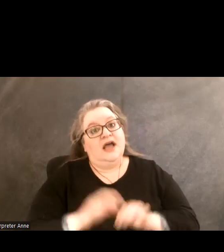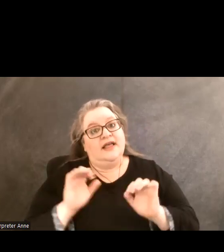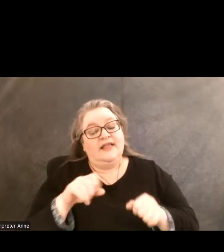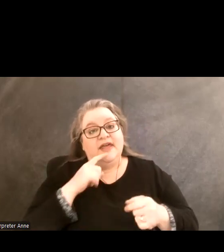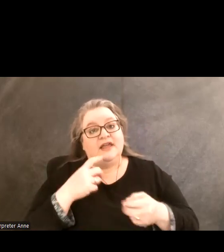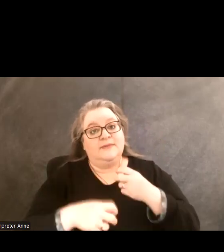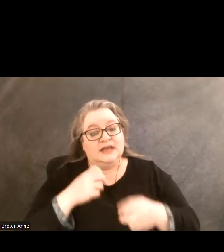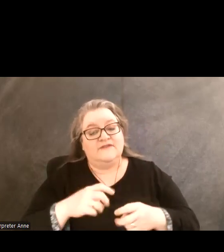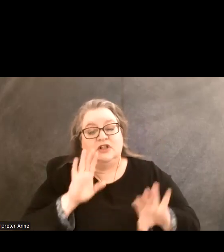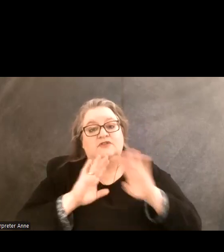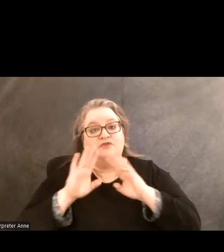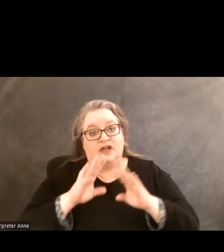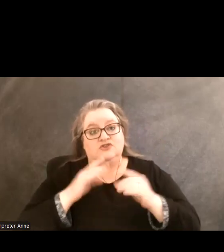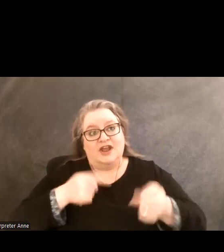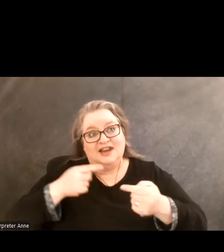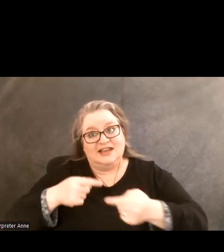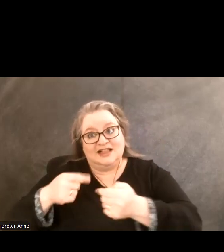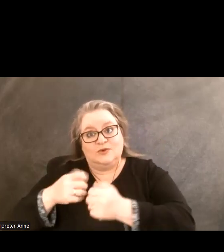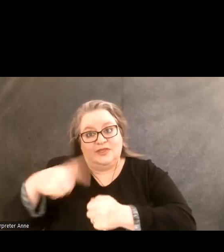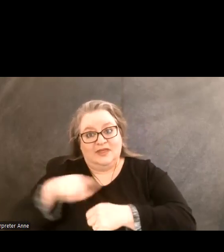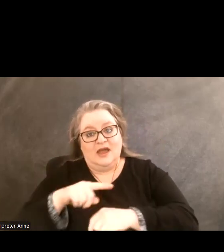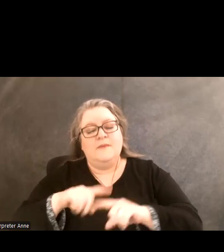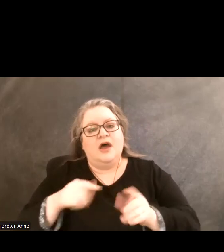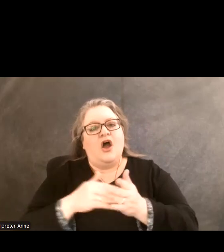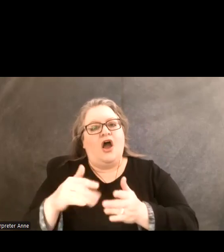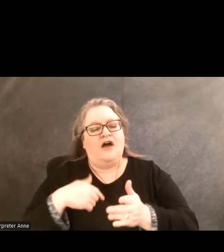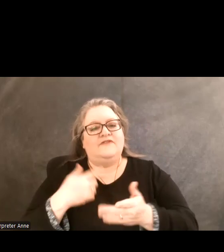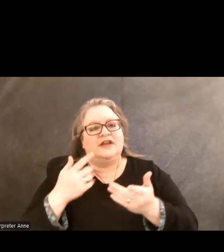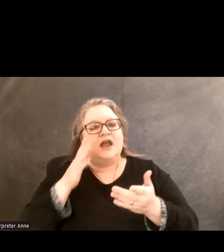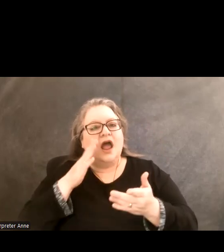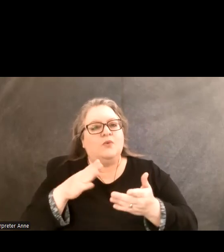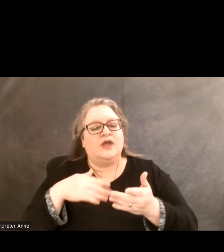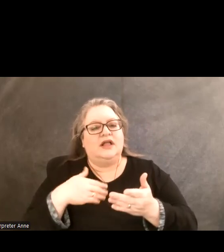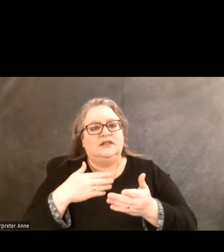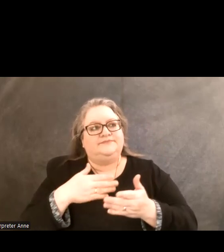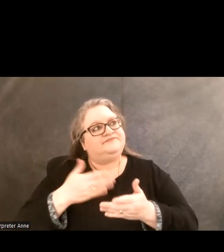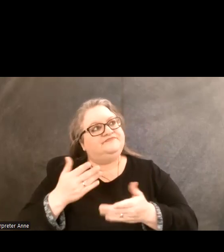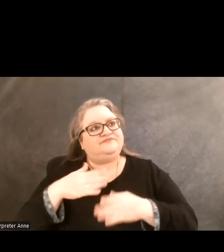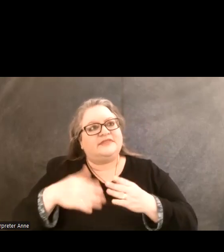to deal with, but I often end up in a situation where I feel like